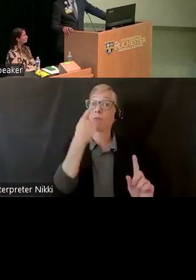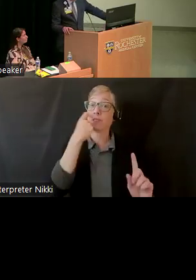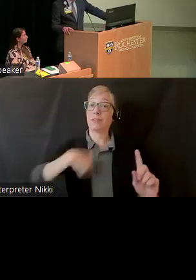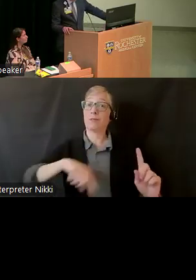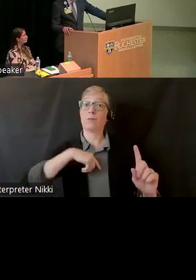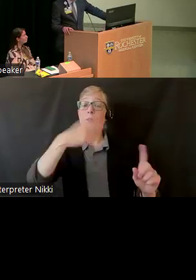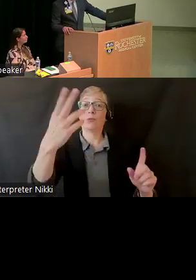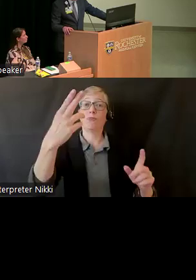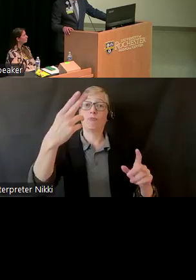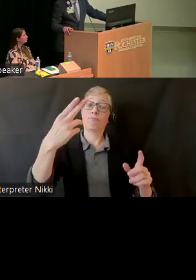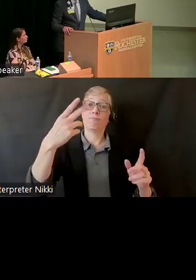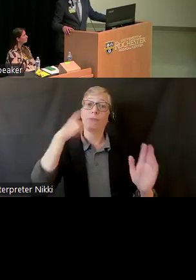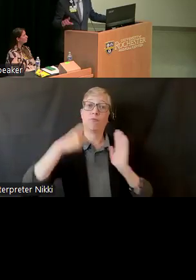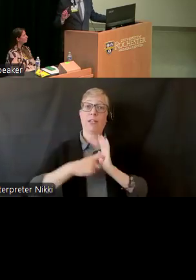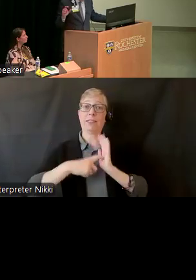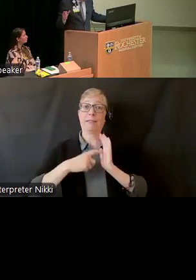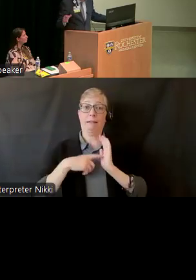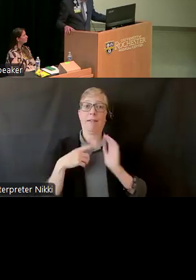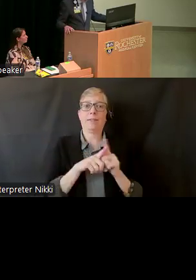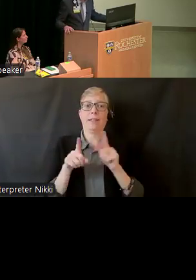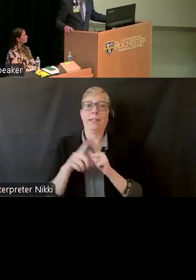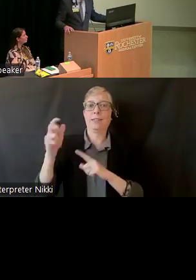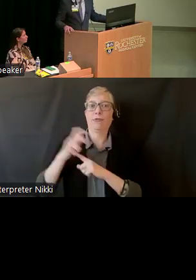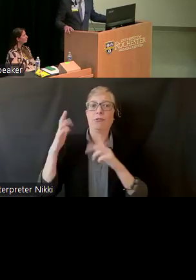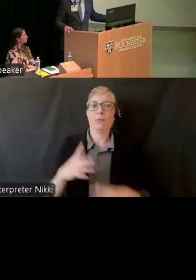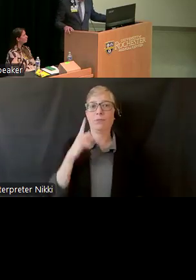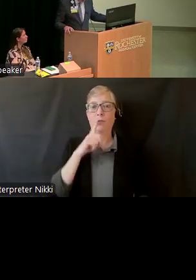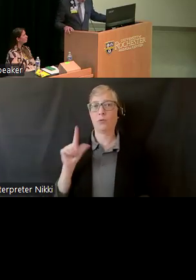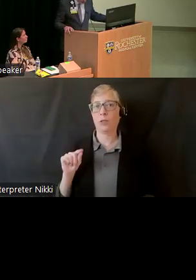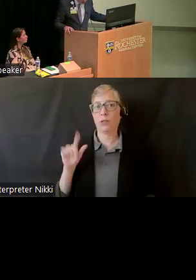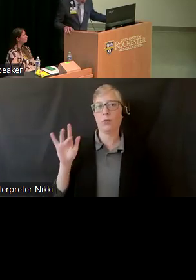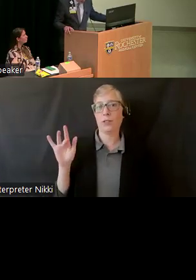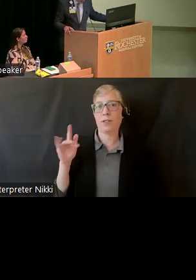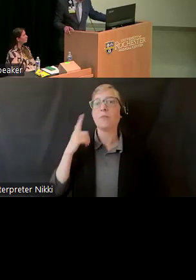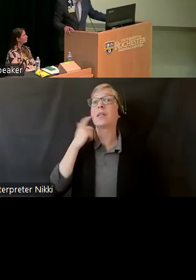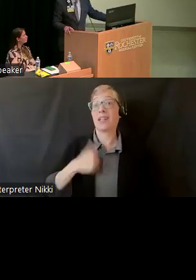a well-being first champion for 2025 because we made those credentiing question changes so they